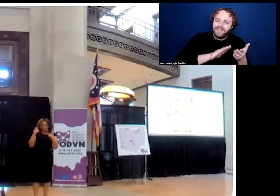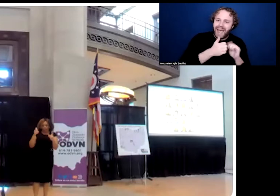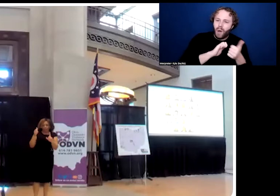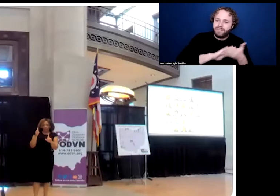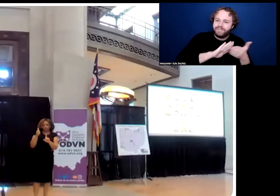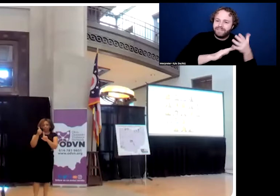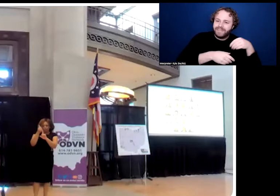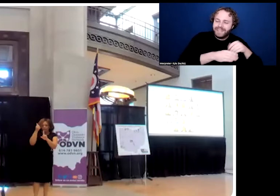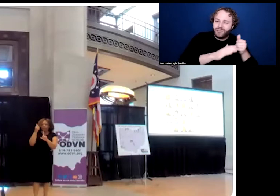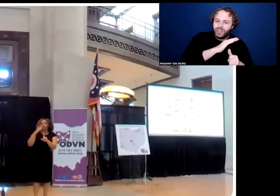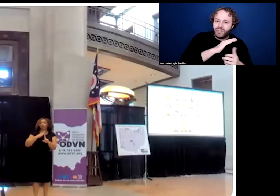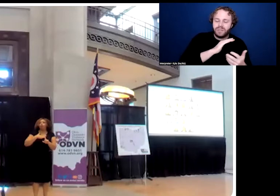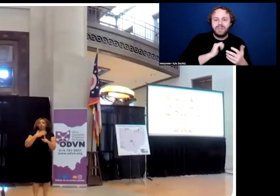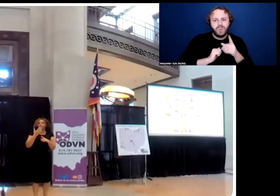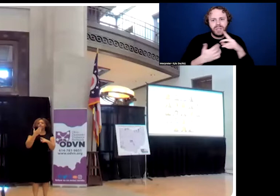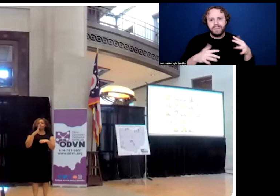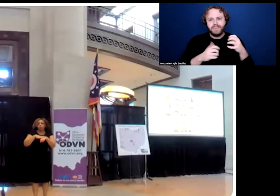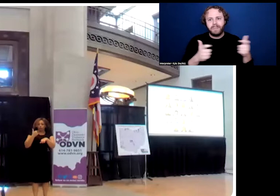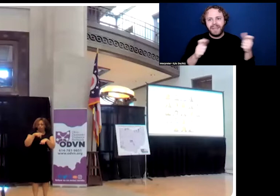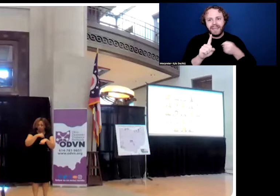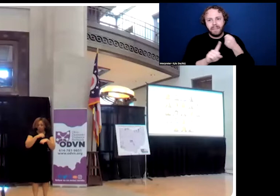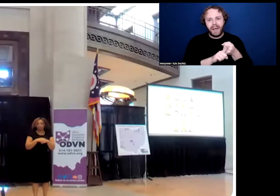Yes, we will thank them for the current line item,